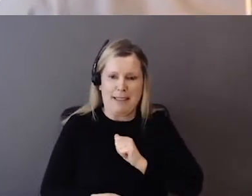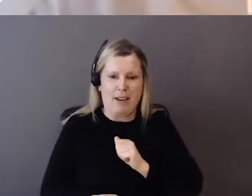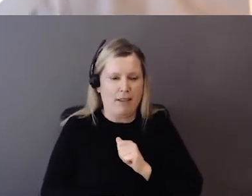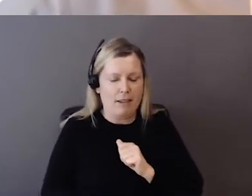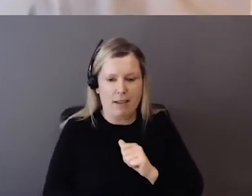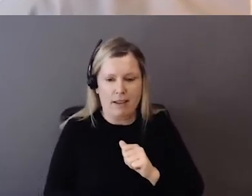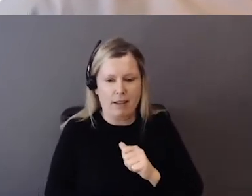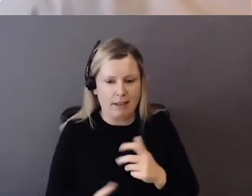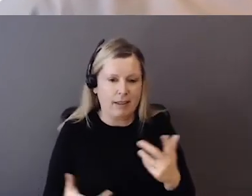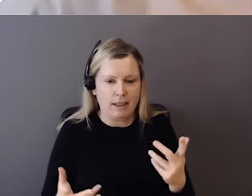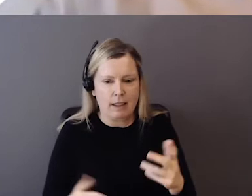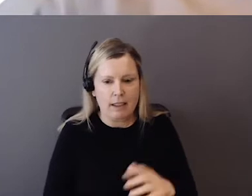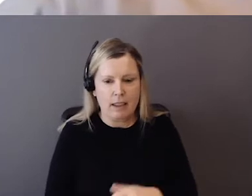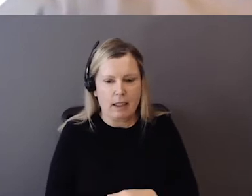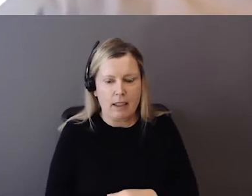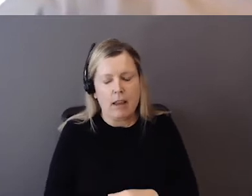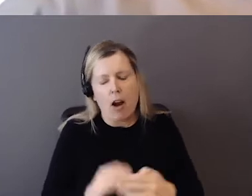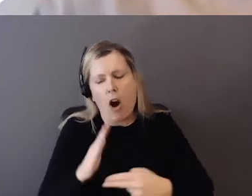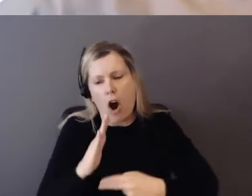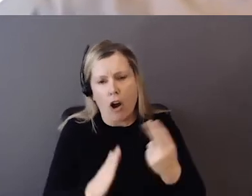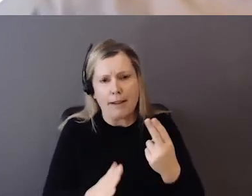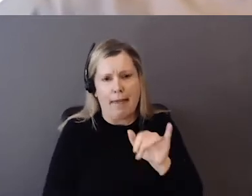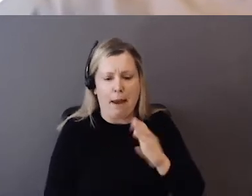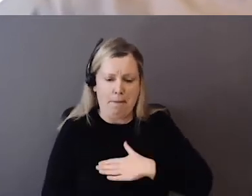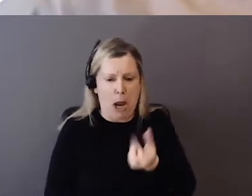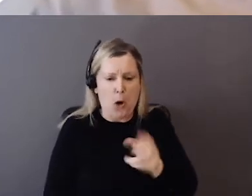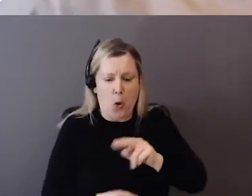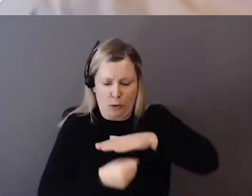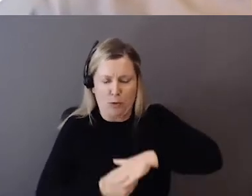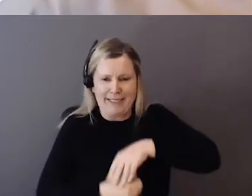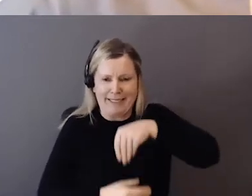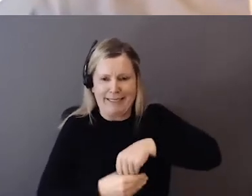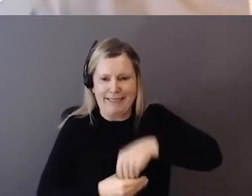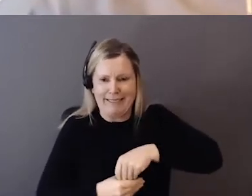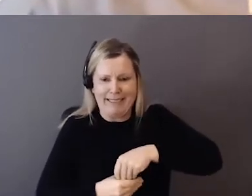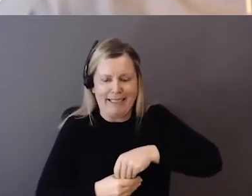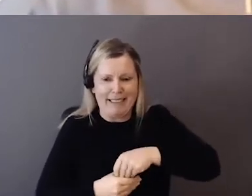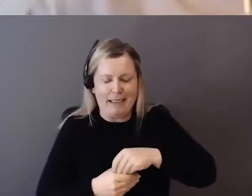to begin with. Now, most of that I would say was self-inflicted at the time. My own views